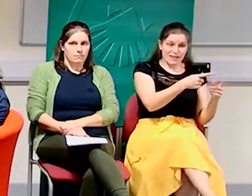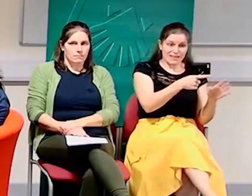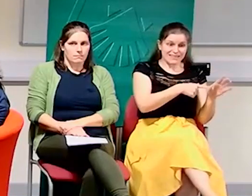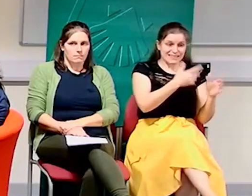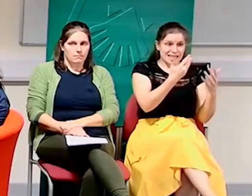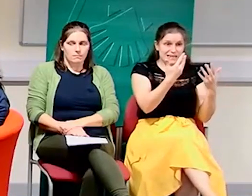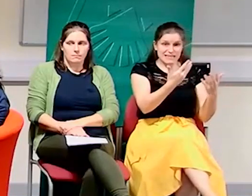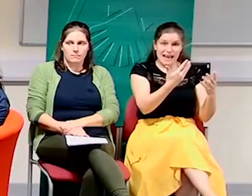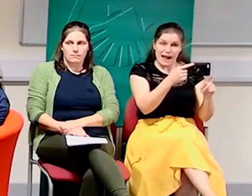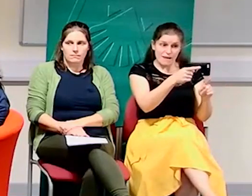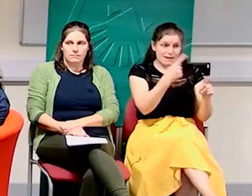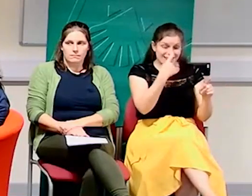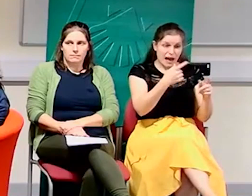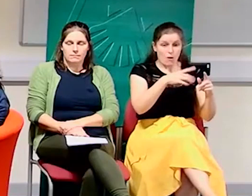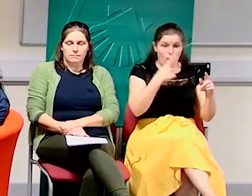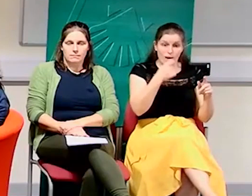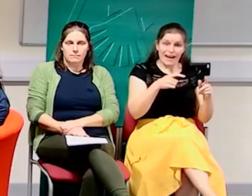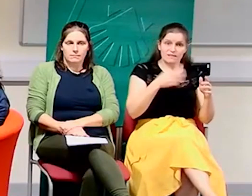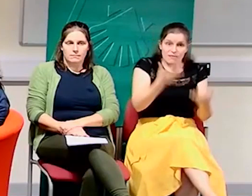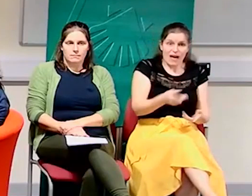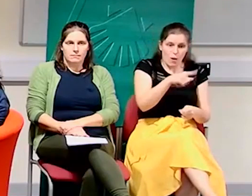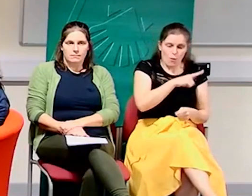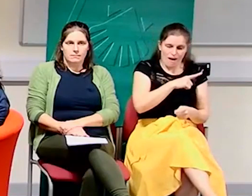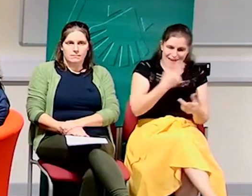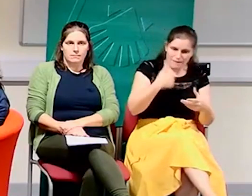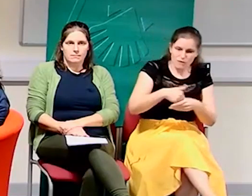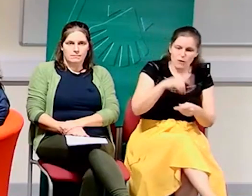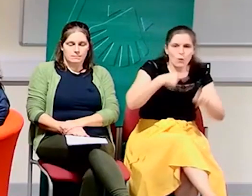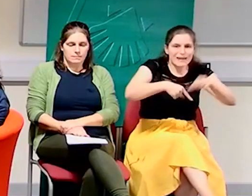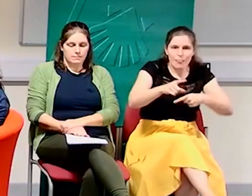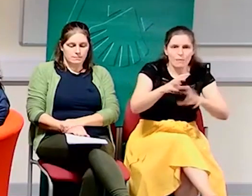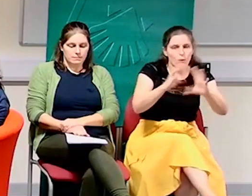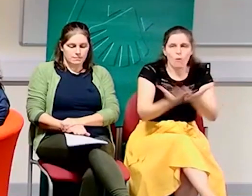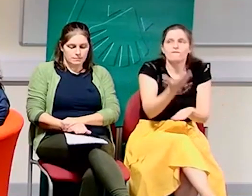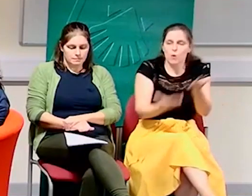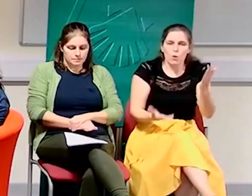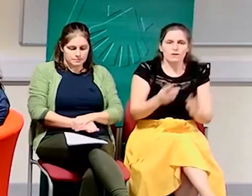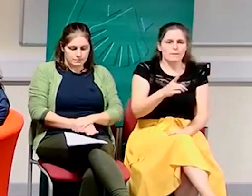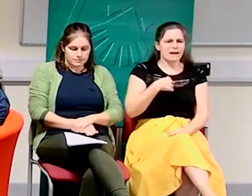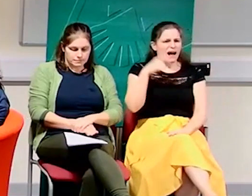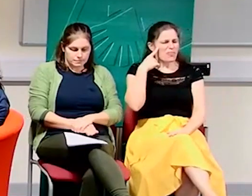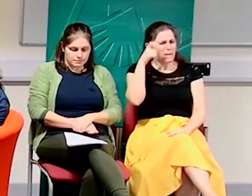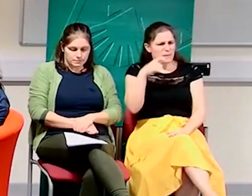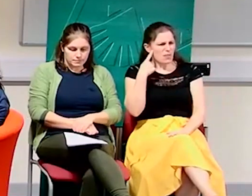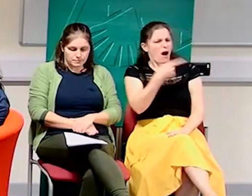in year four and I think it's people see an aid or they'll see a child misbehaving and they'll just